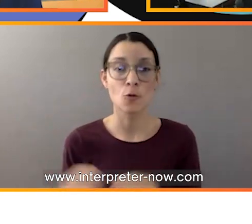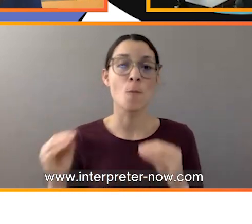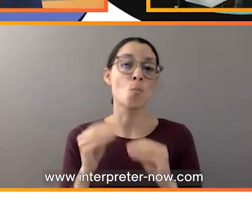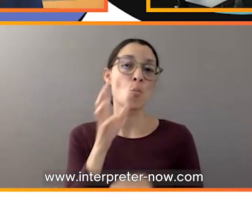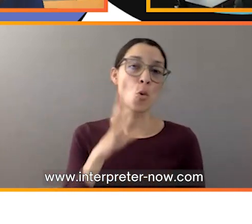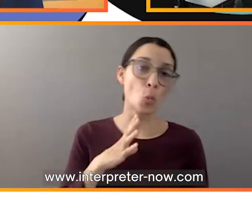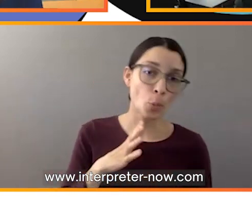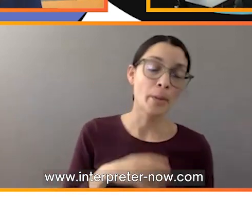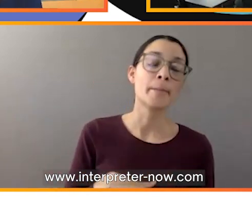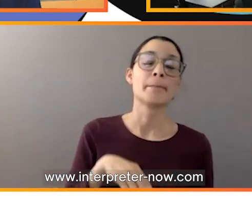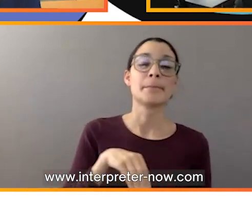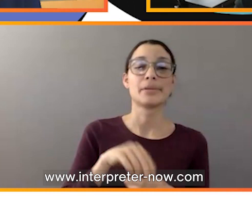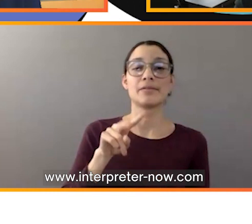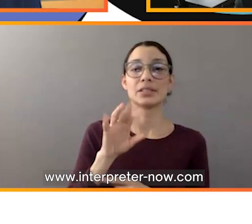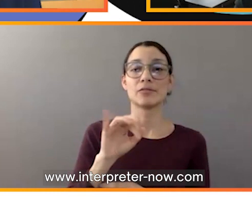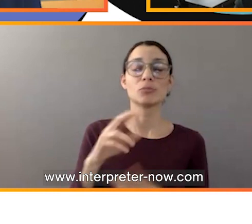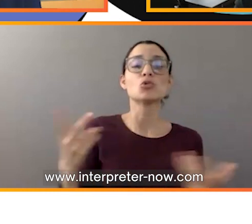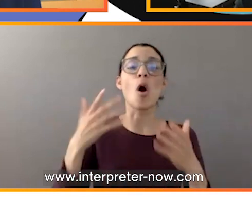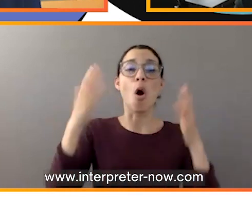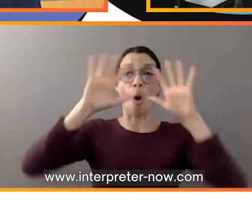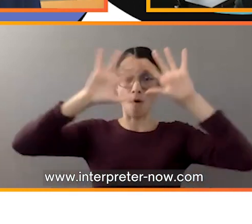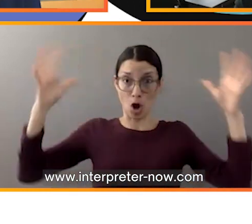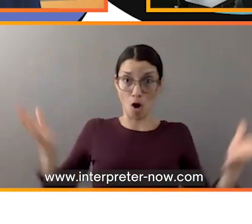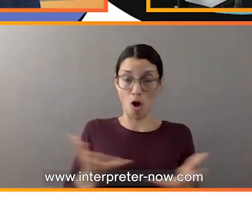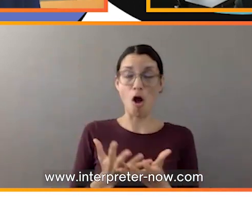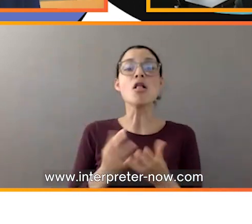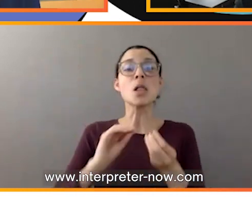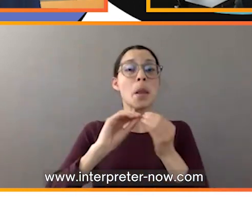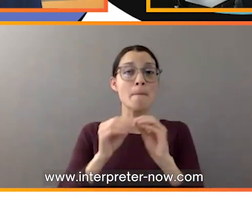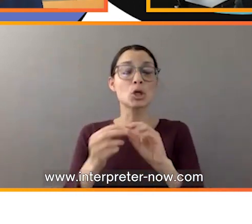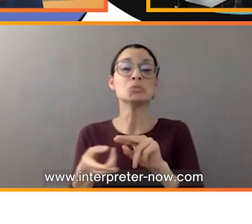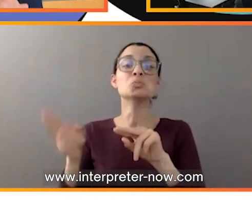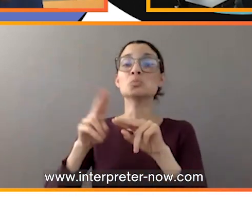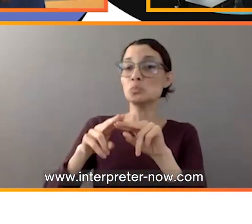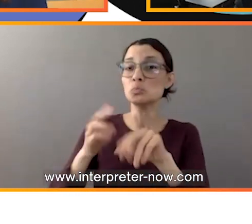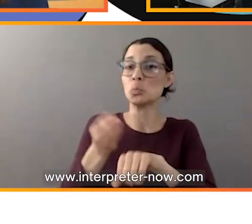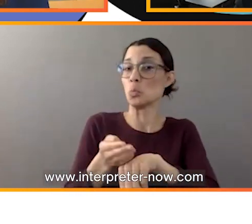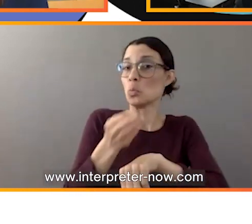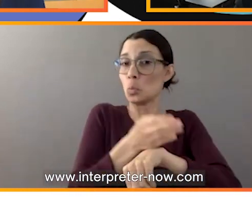They went up in 2019, took another dip down again.